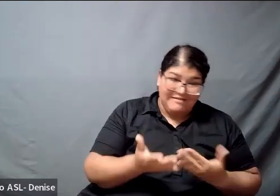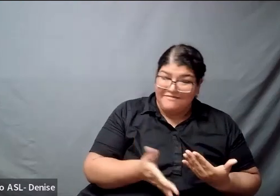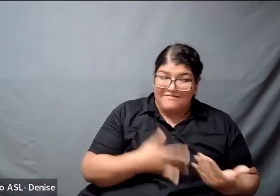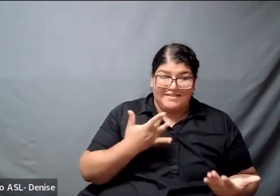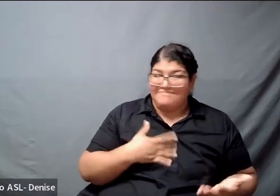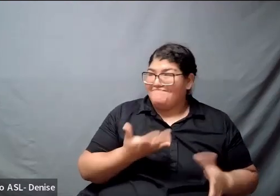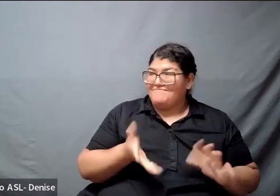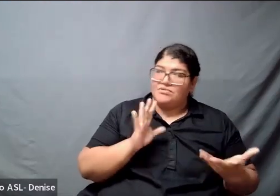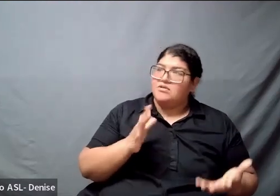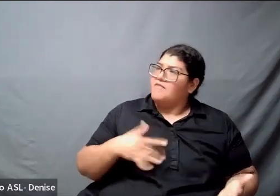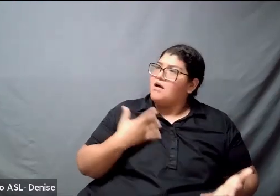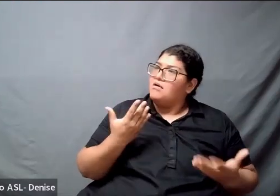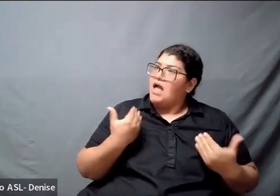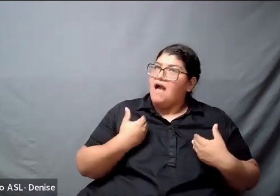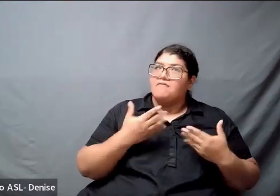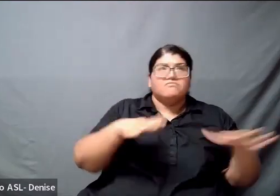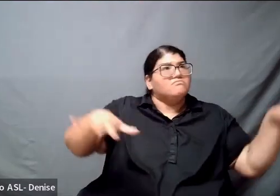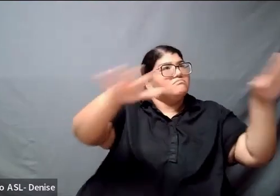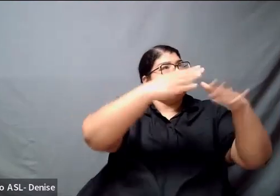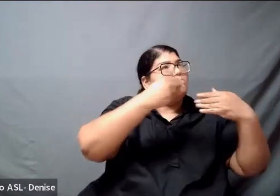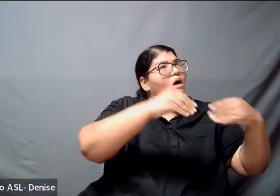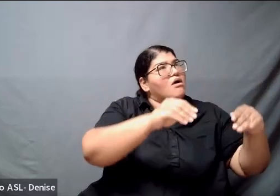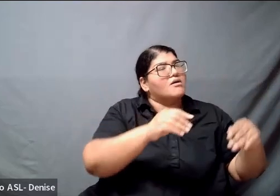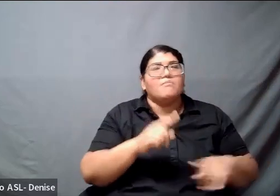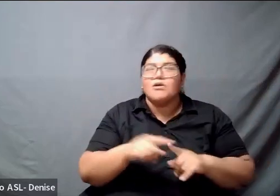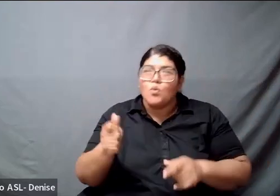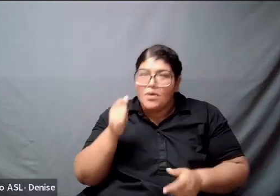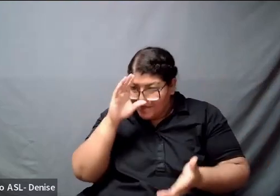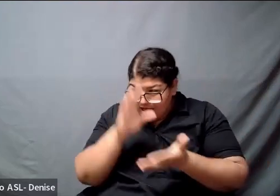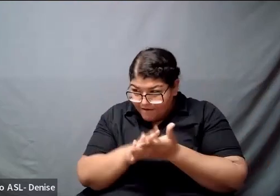knew there was a market for this, you didn't know if publishers would believe there was a market for this. What kept you going?